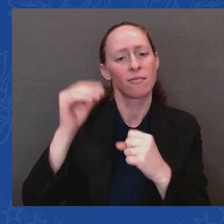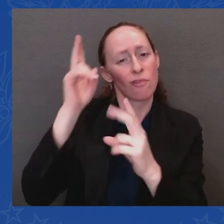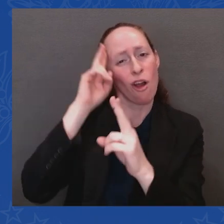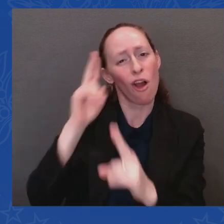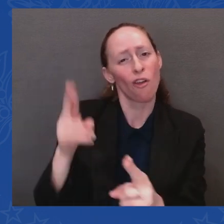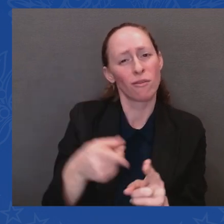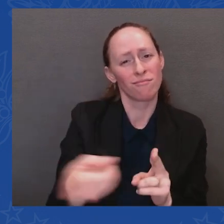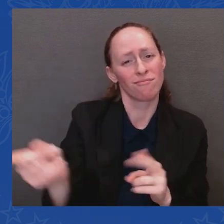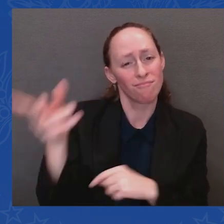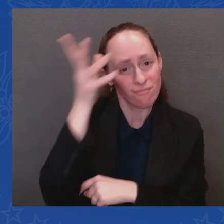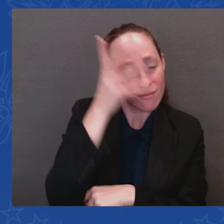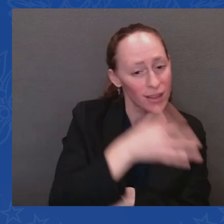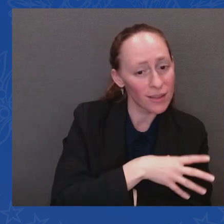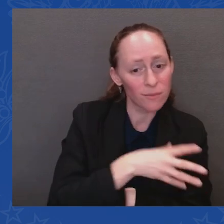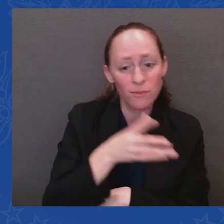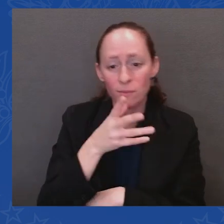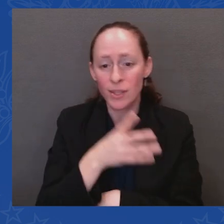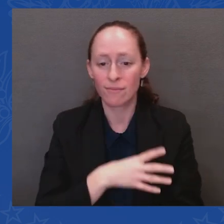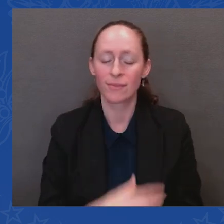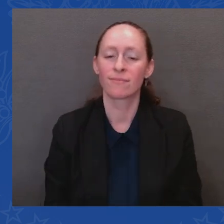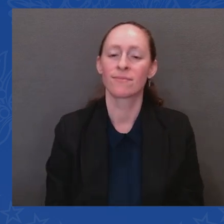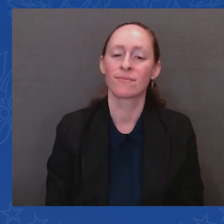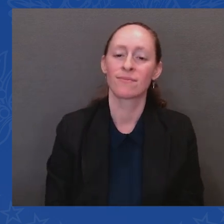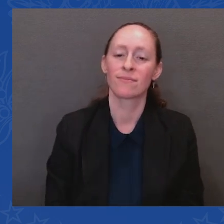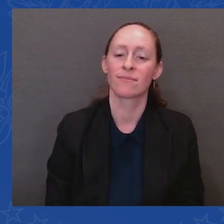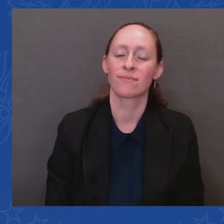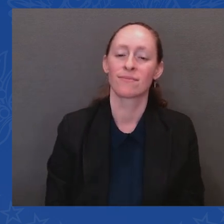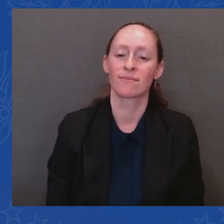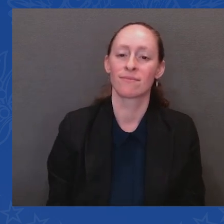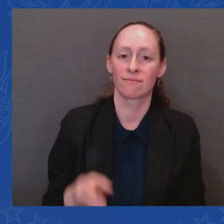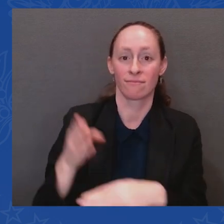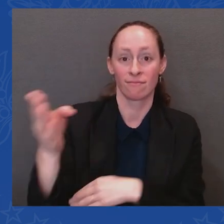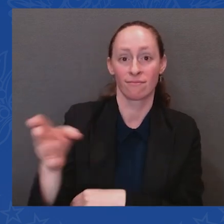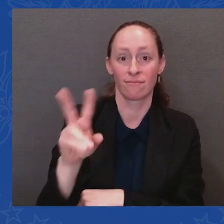for more than 249 years have underwritten our freedom